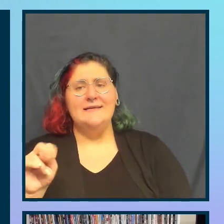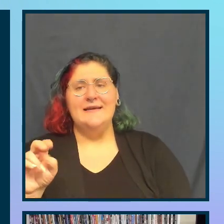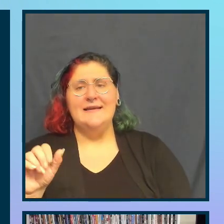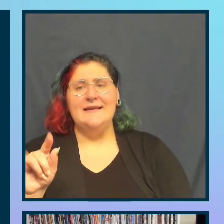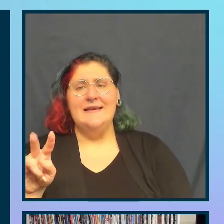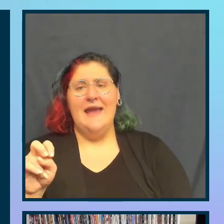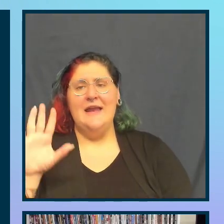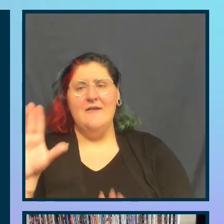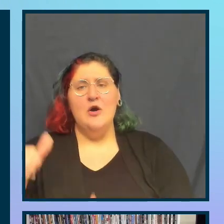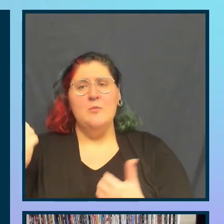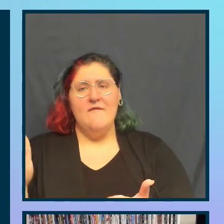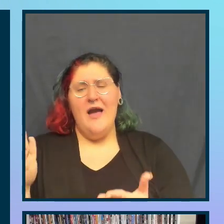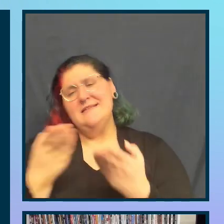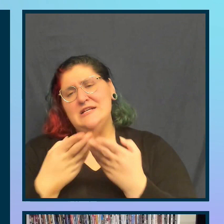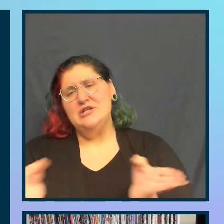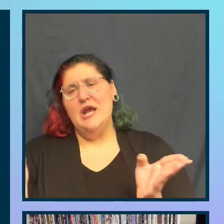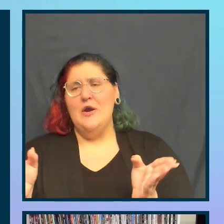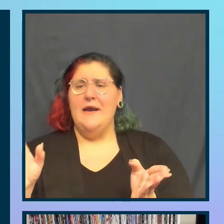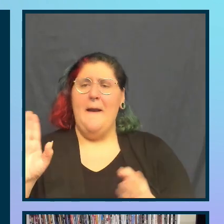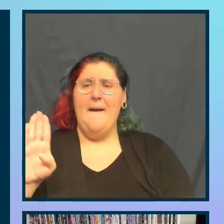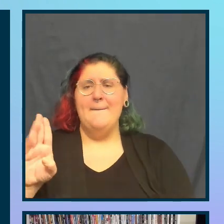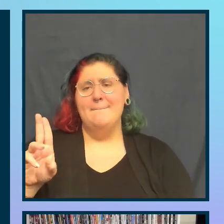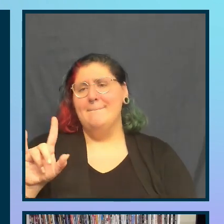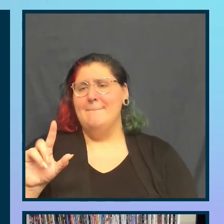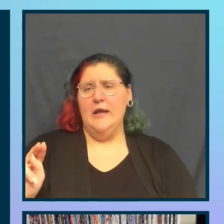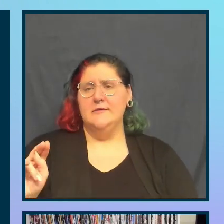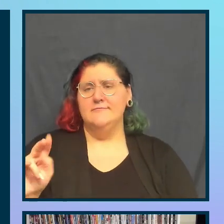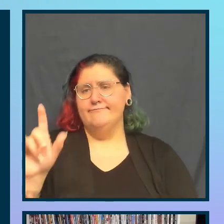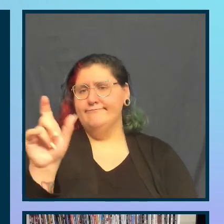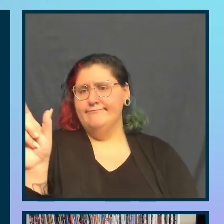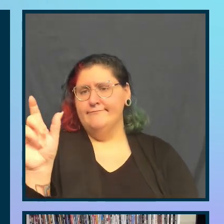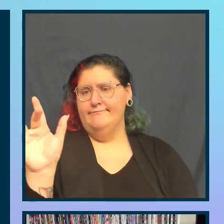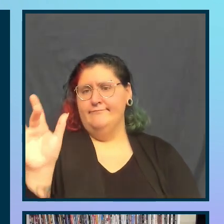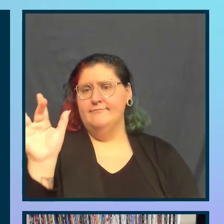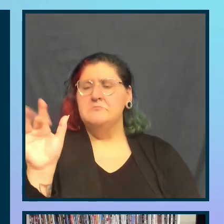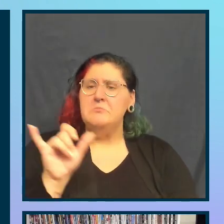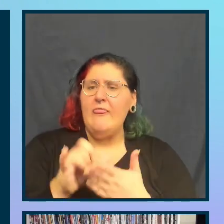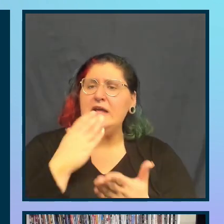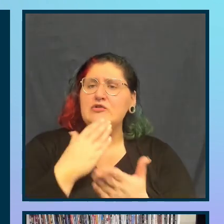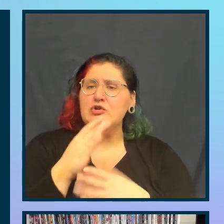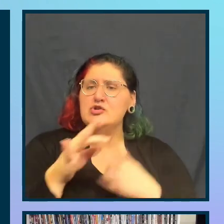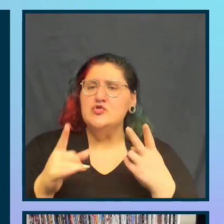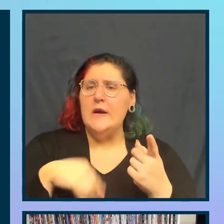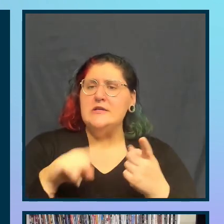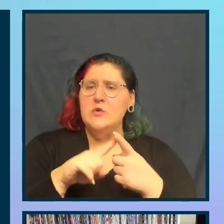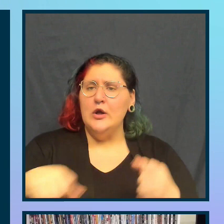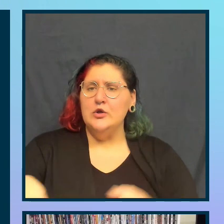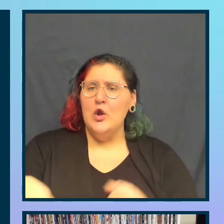which outputs markup to mimic a native edge email button element. So this component is a good choice when loading new views in the app